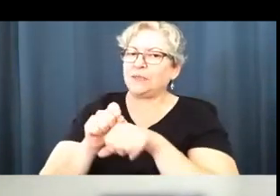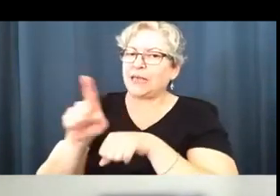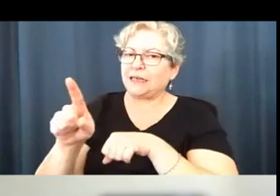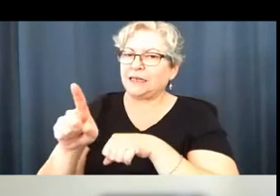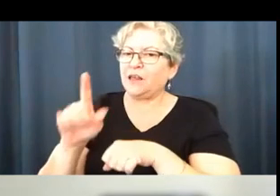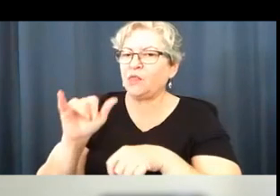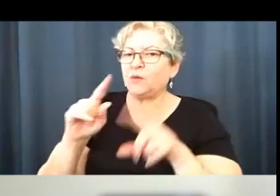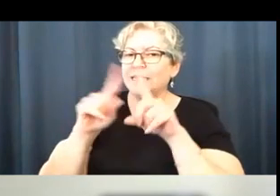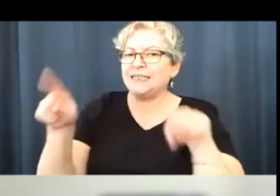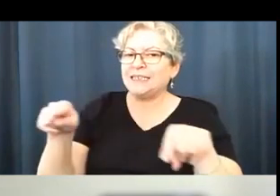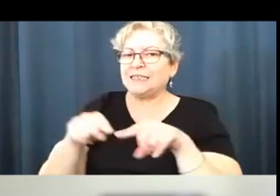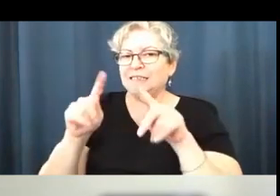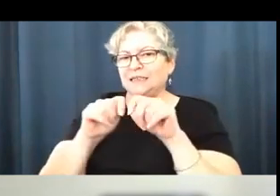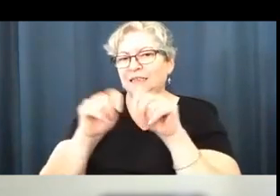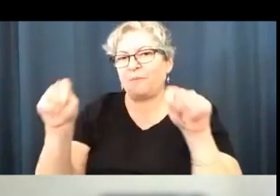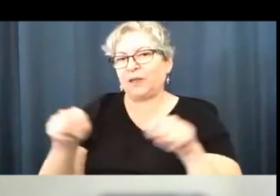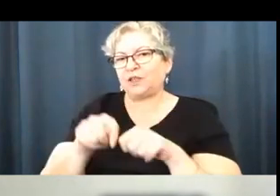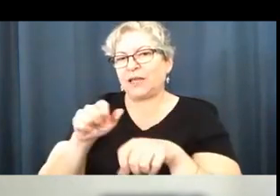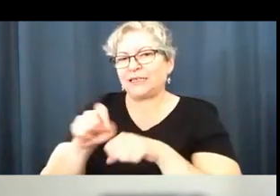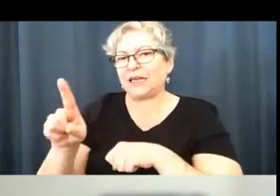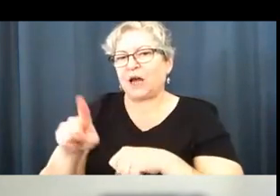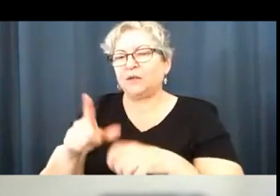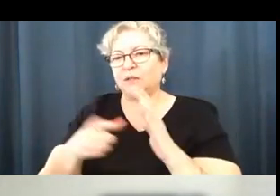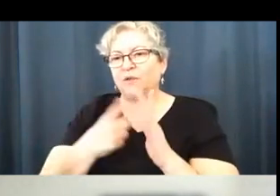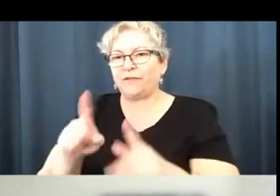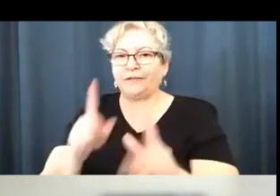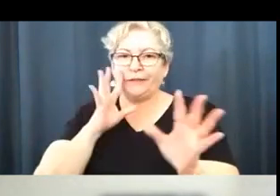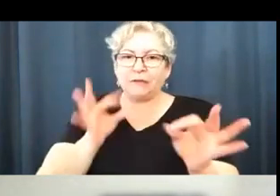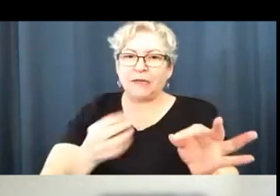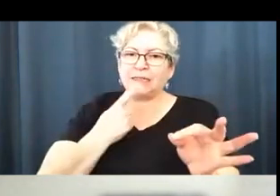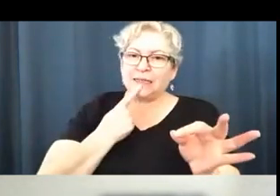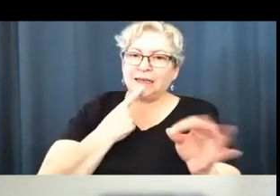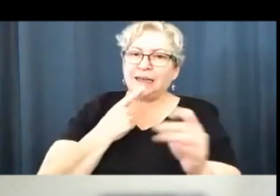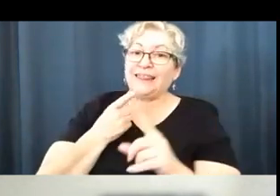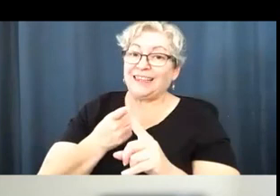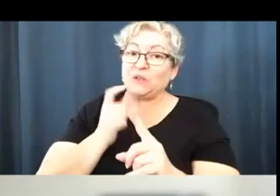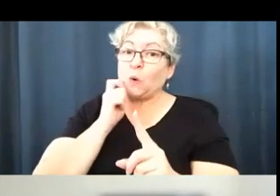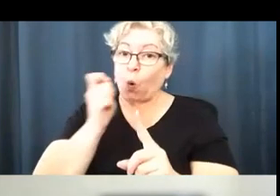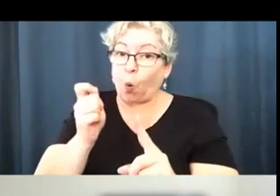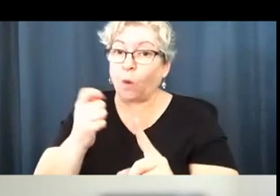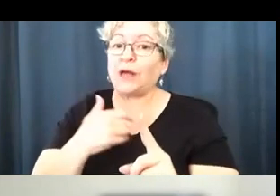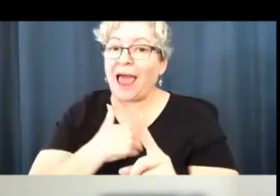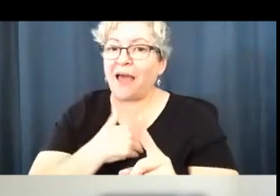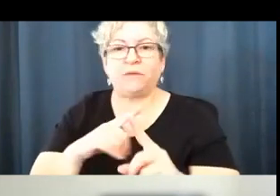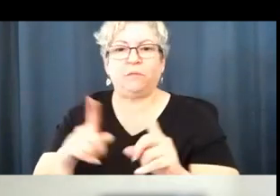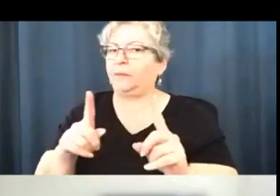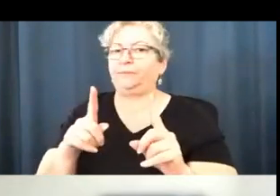that do go out. And sometimes you have to make decisions that say, this would be a cool thing to have but it's not inclusive,